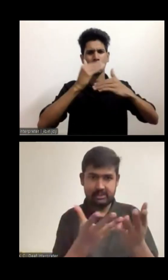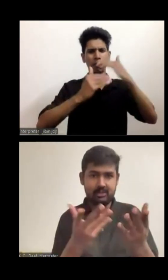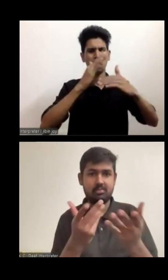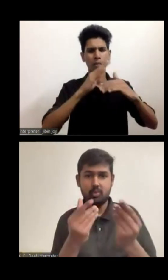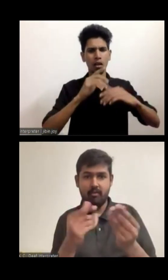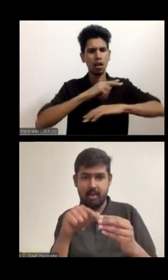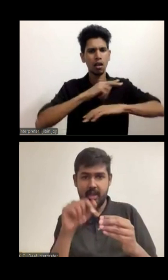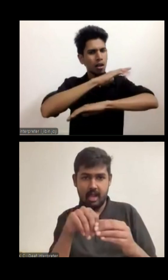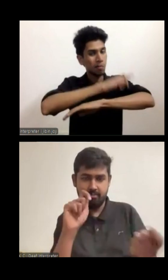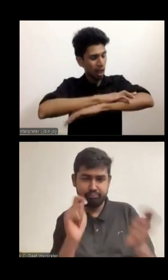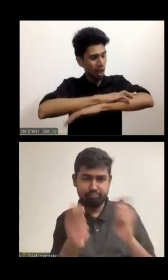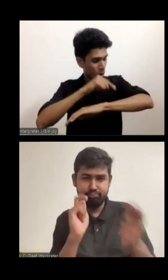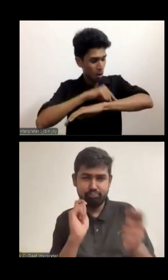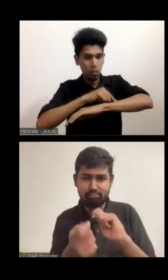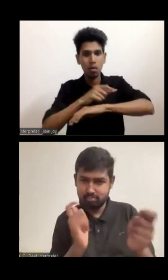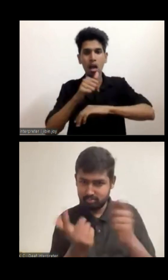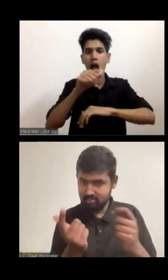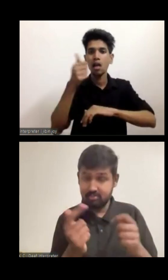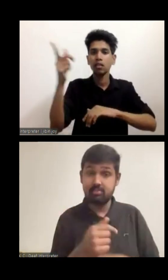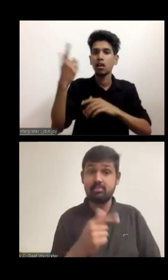different marketplaces out there. It could be Amazon.